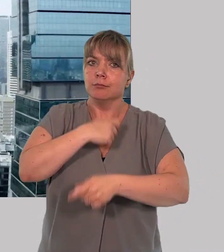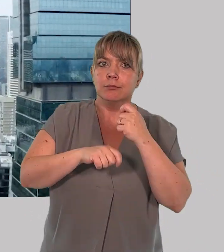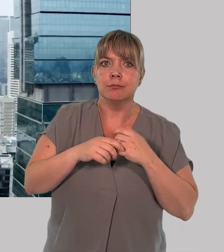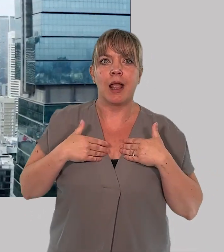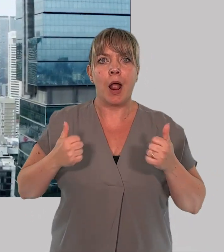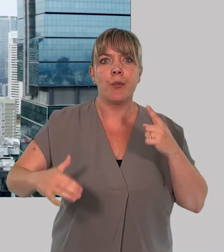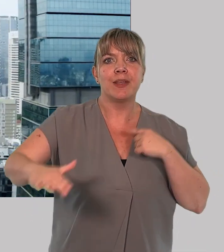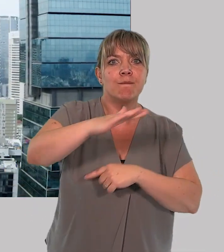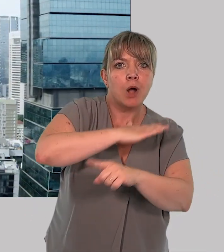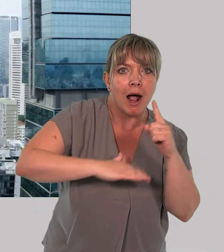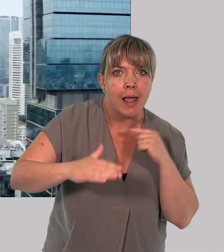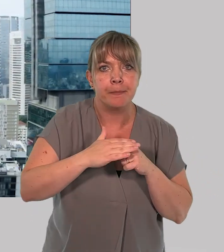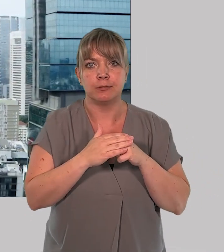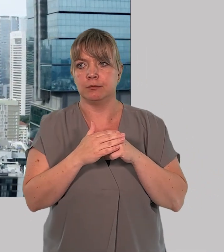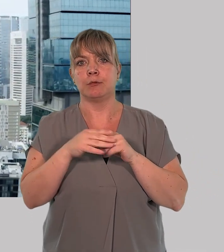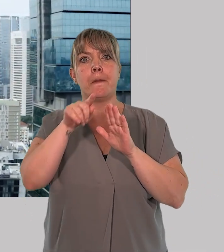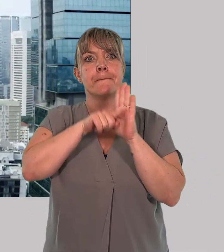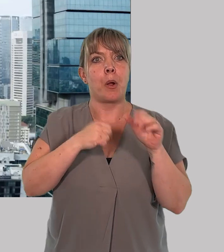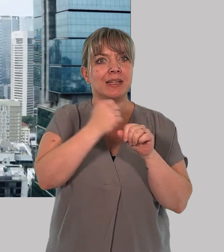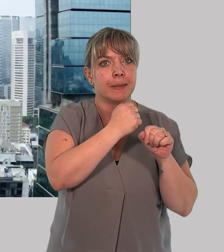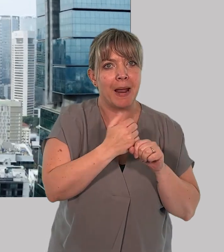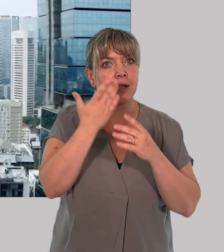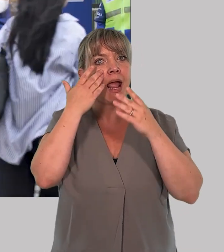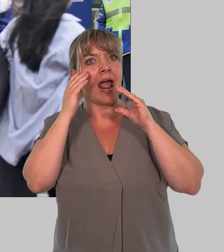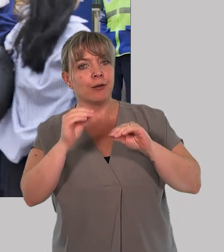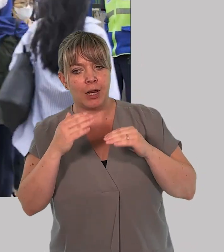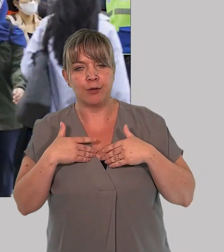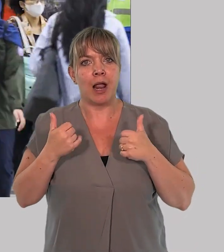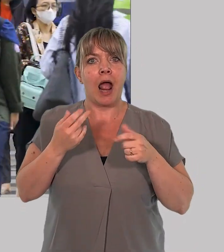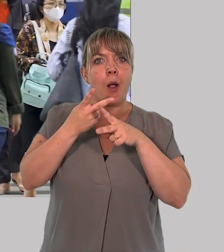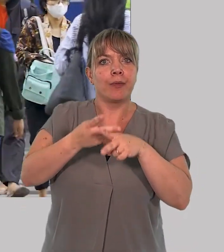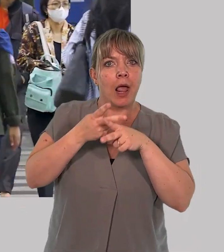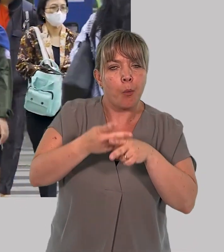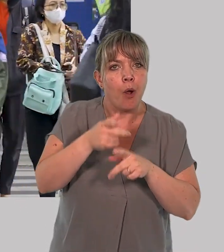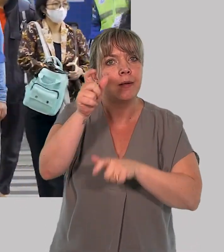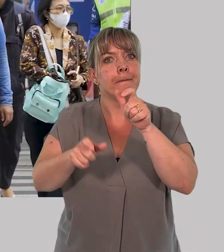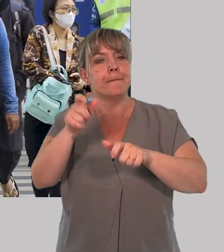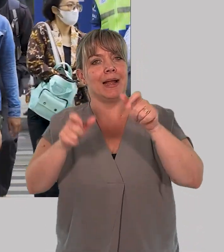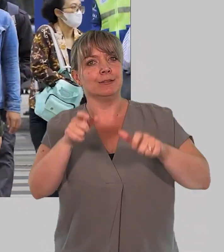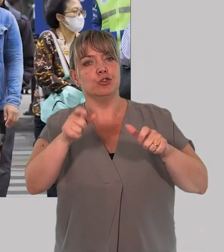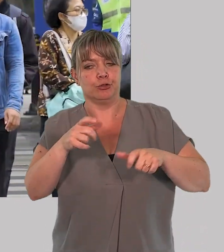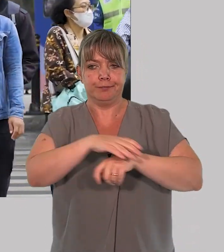My name is Felix Liauw from Indonesia. Currently I'm working as a pediatrician,